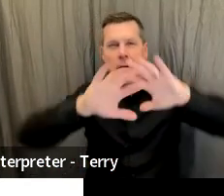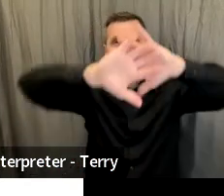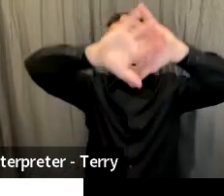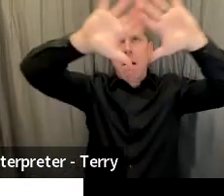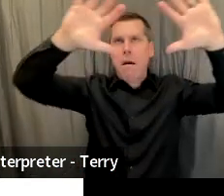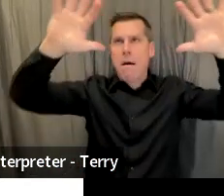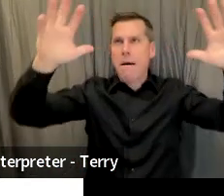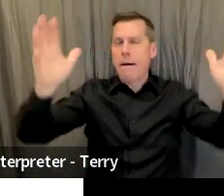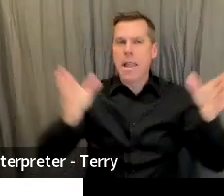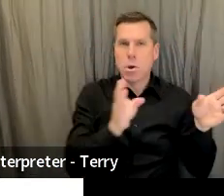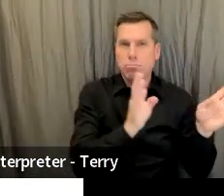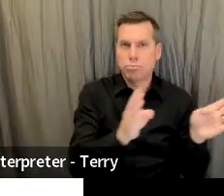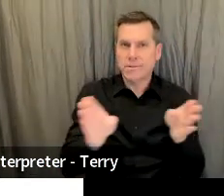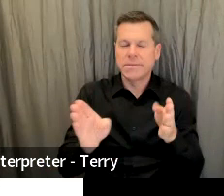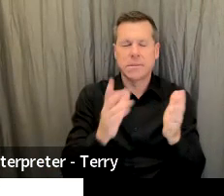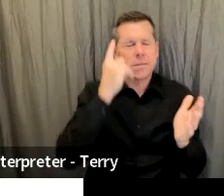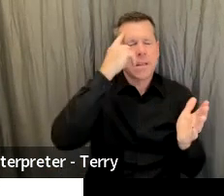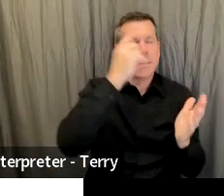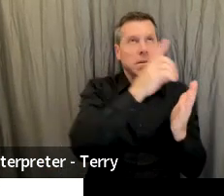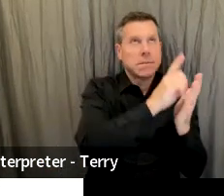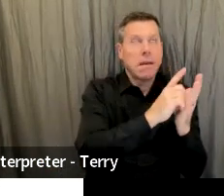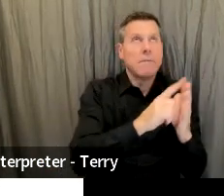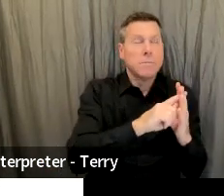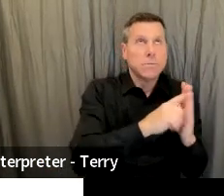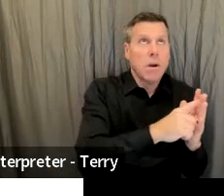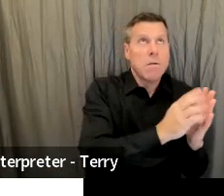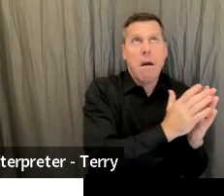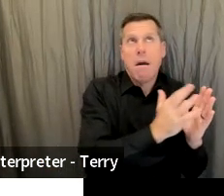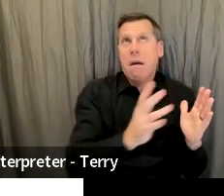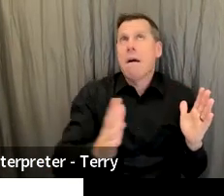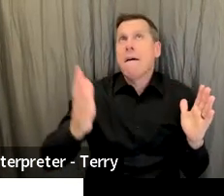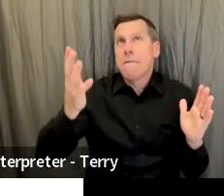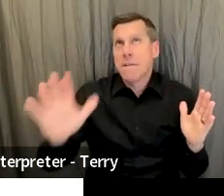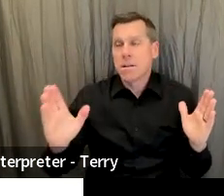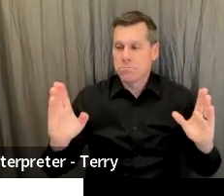process of designing a course and and gives you ways to consider aligning it